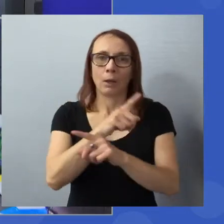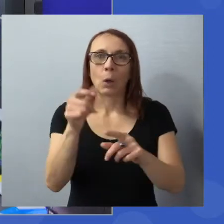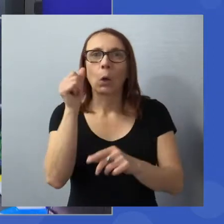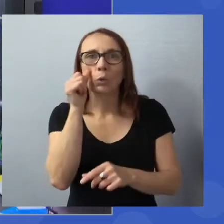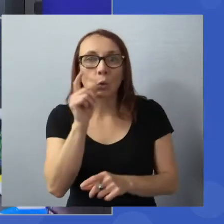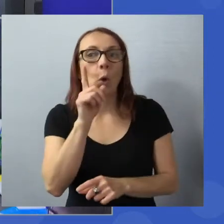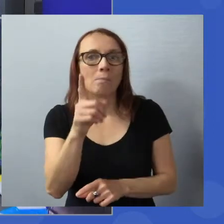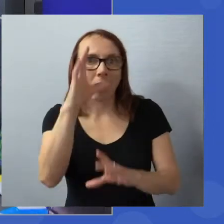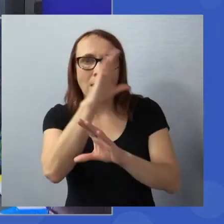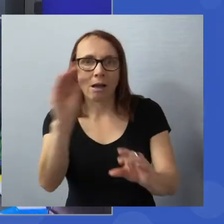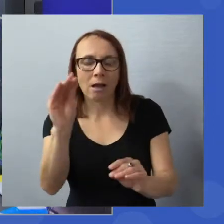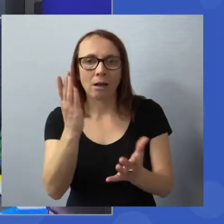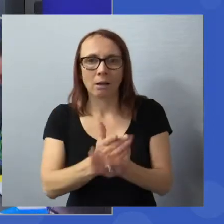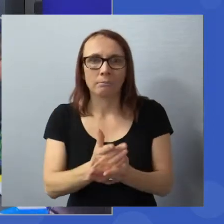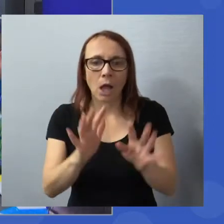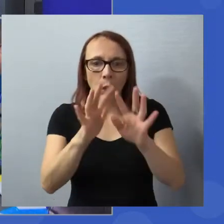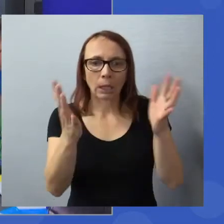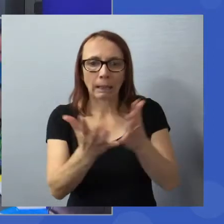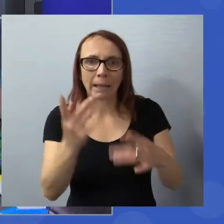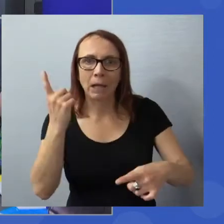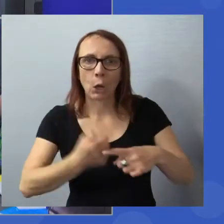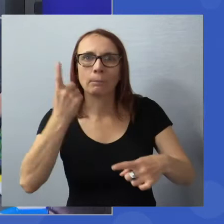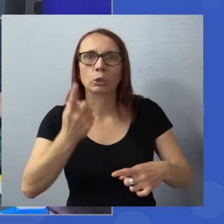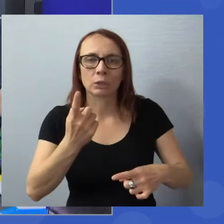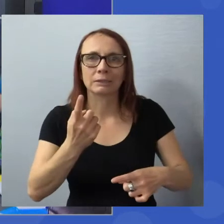you that there's a claiming emergency and it's been escalated to a national